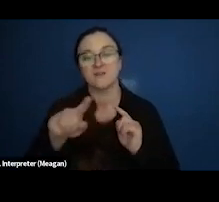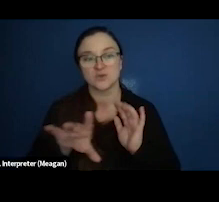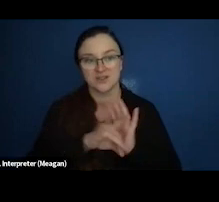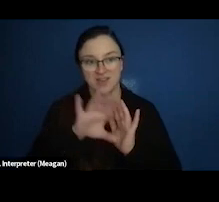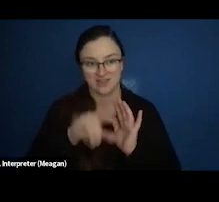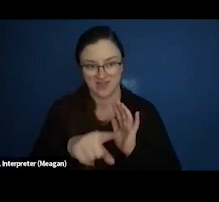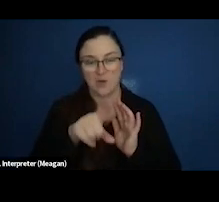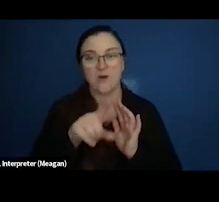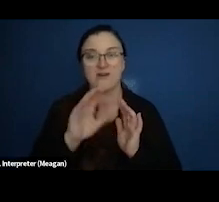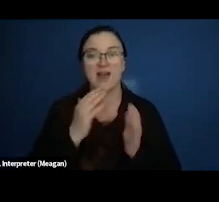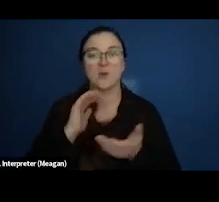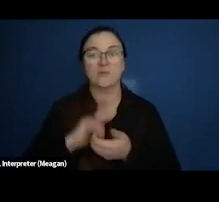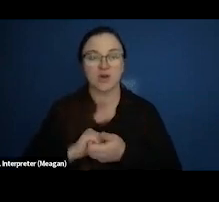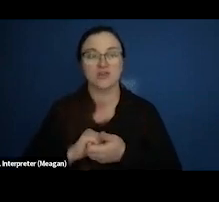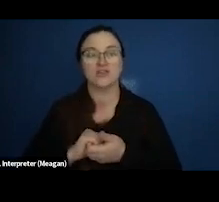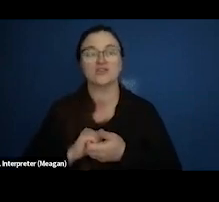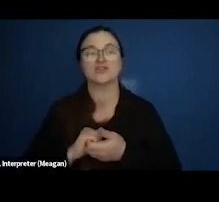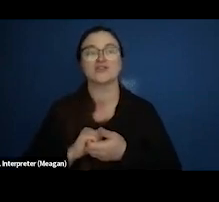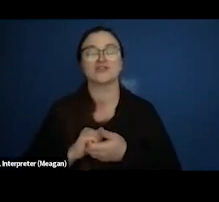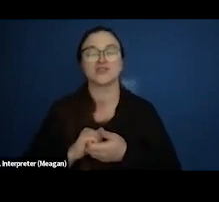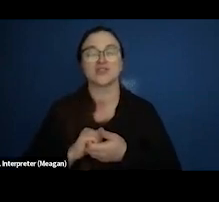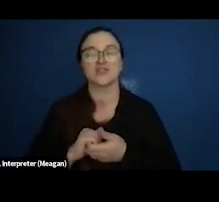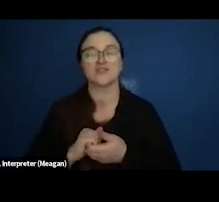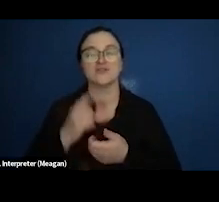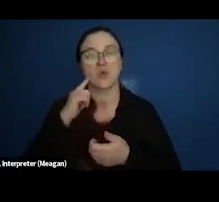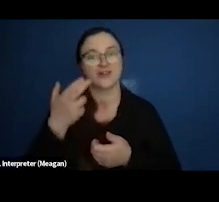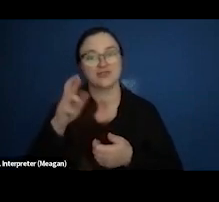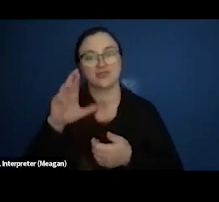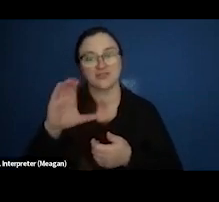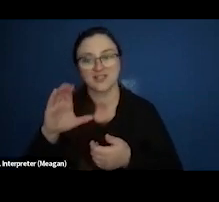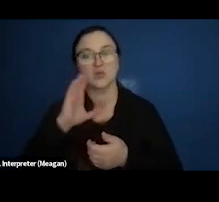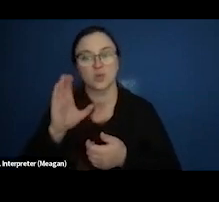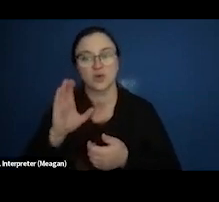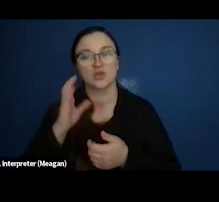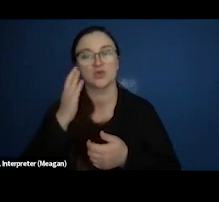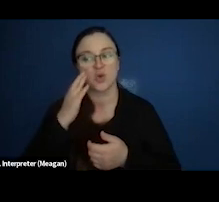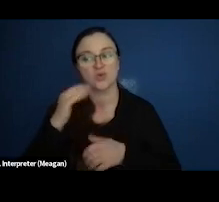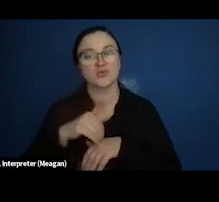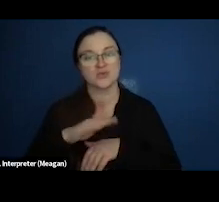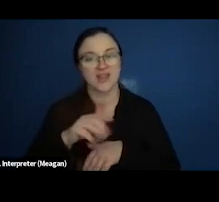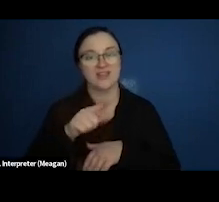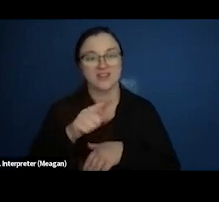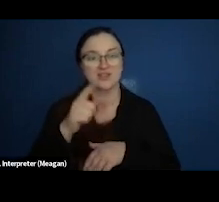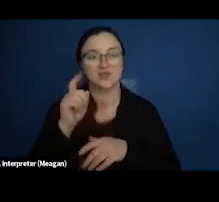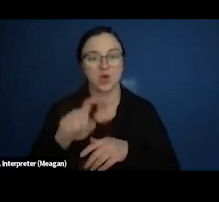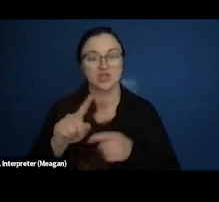at the Homeless and Housing Resource Center will know to send those questions to myself, and Theresa, and Maseta,